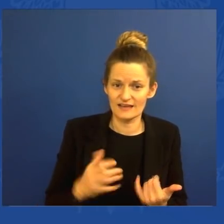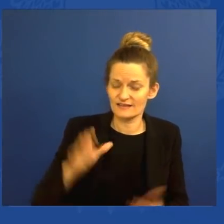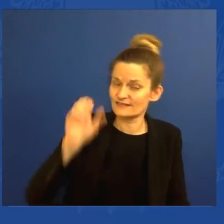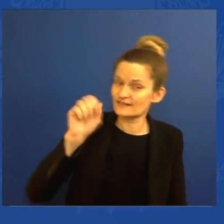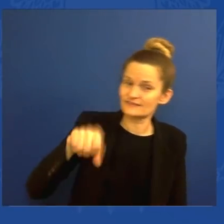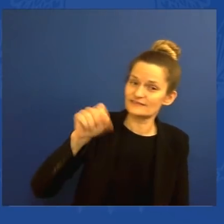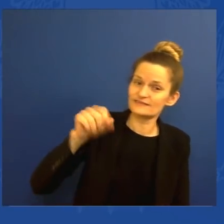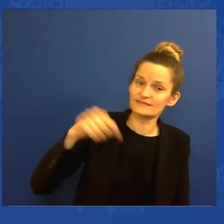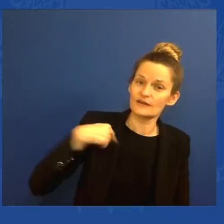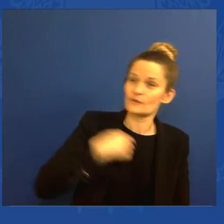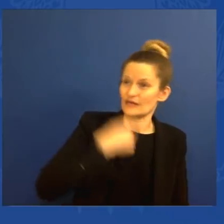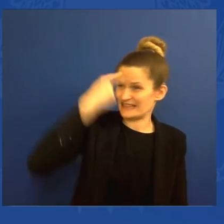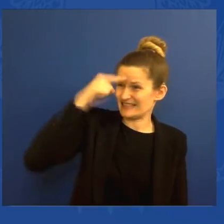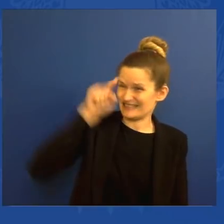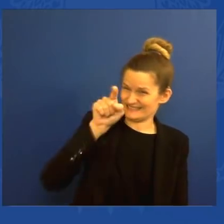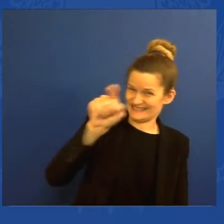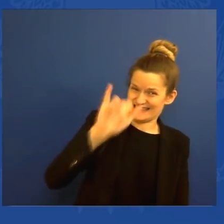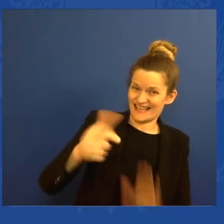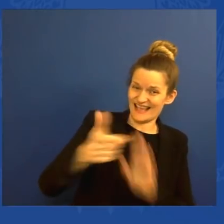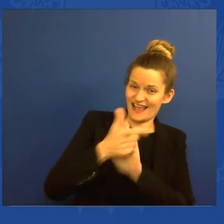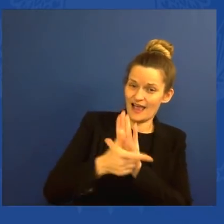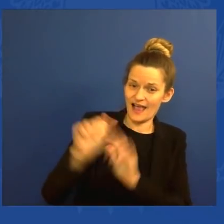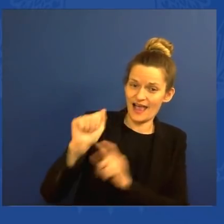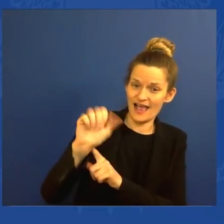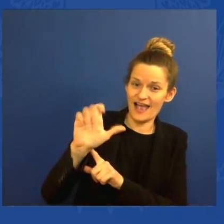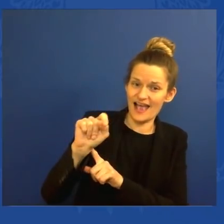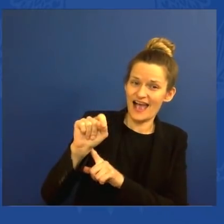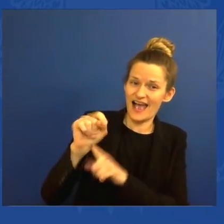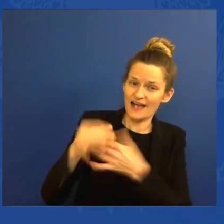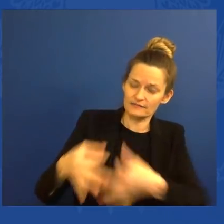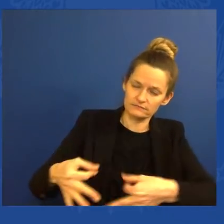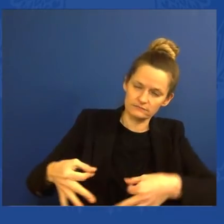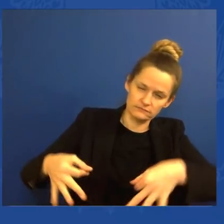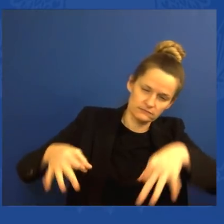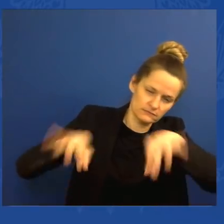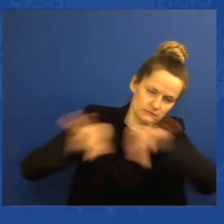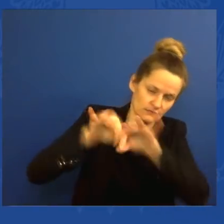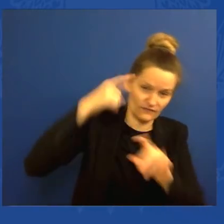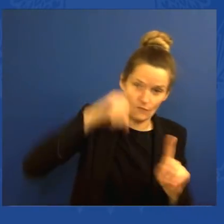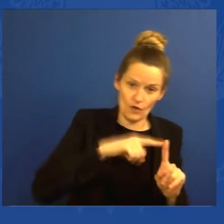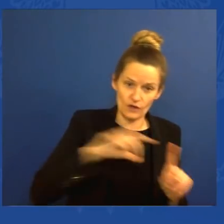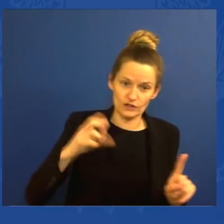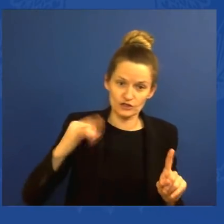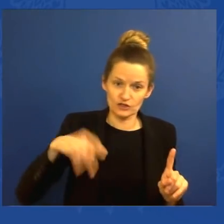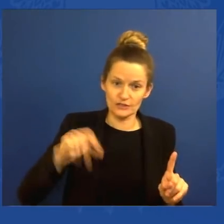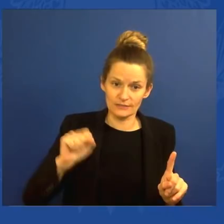which, by the way, are different than what we use in our cellphone. You know, because of the durability and harsh environment